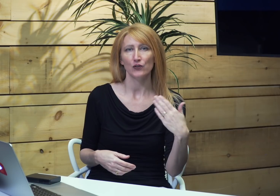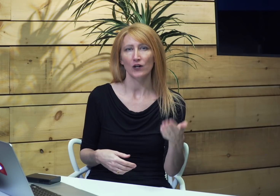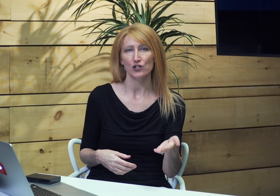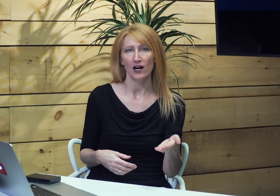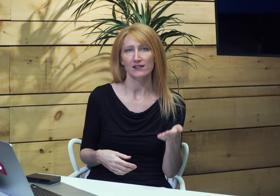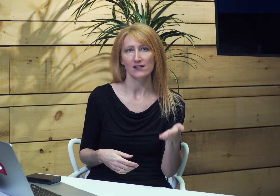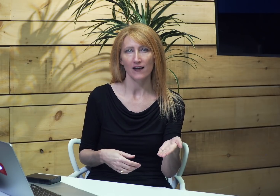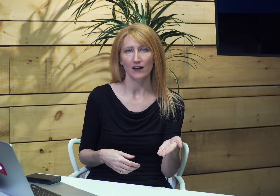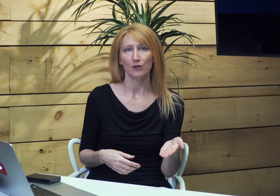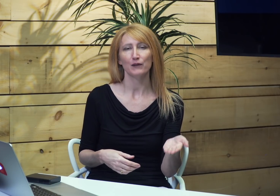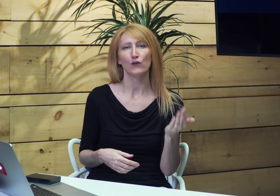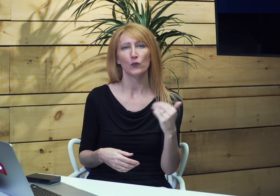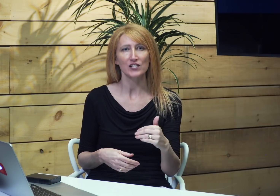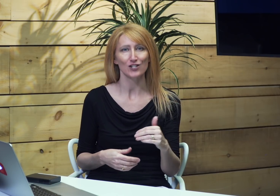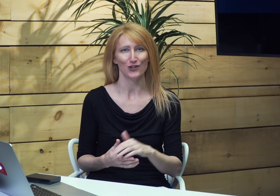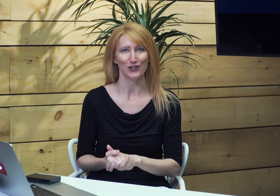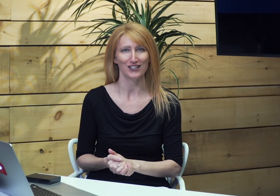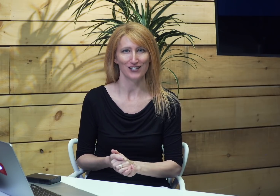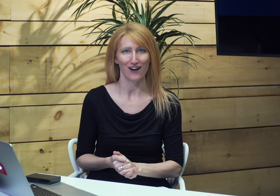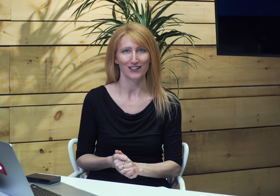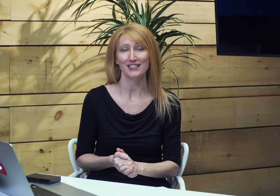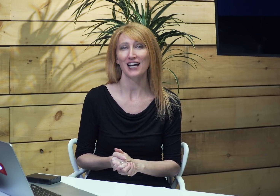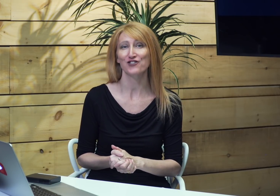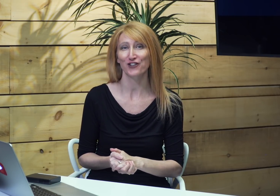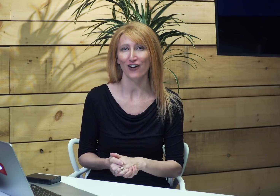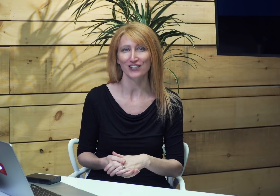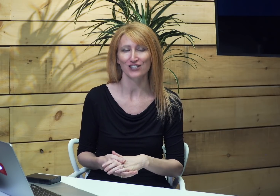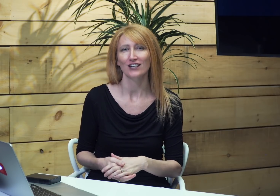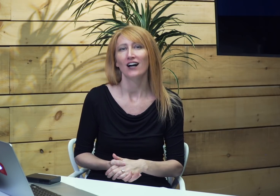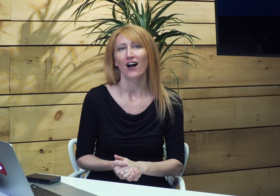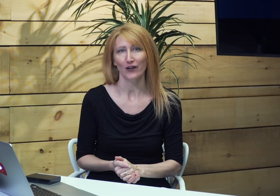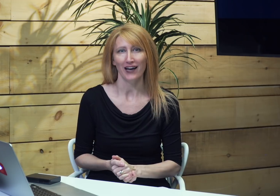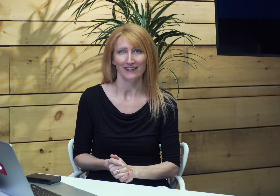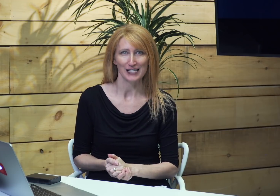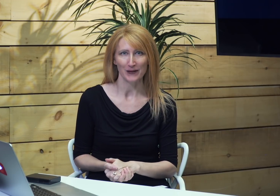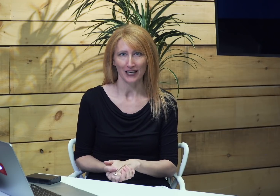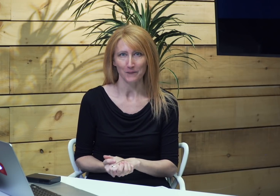want to try and sign them before Regent shows you the sign to test your knowledge. Okay, let's begin.